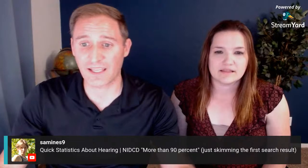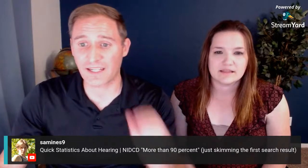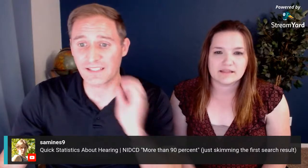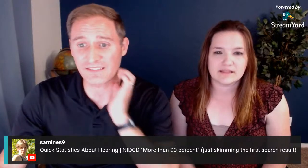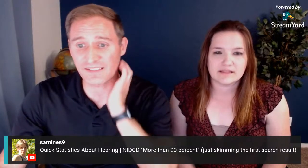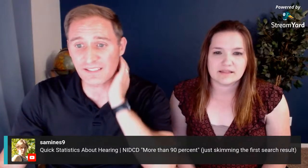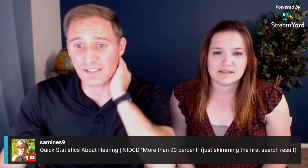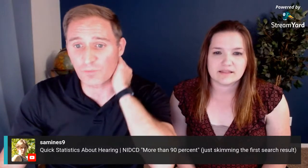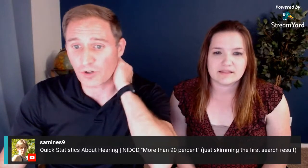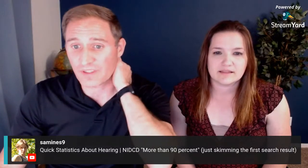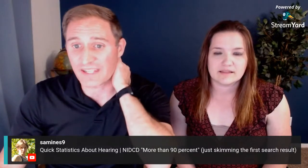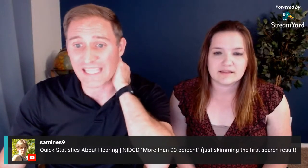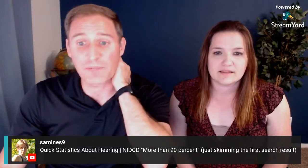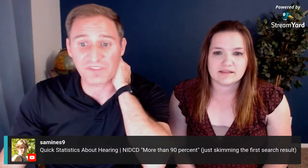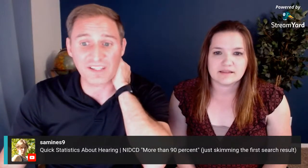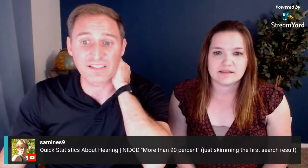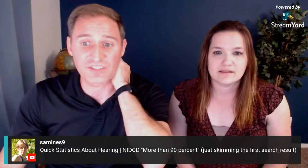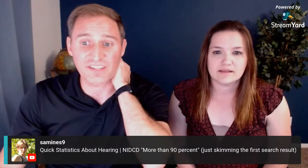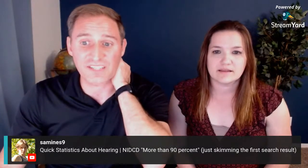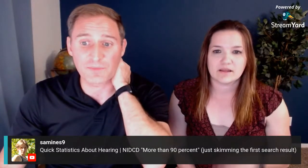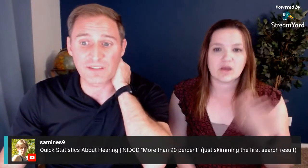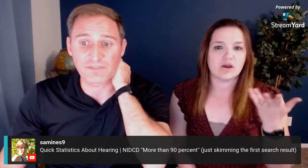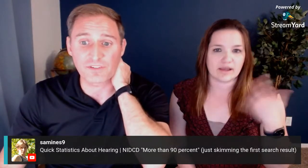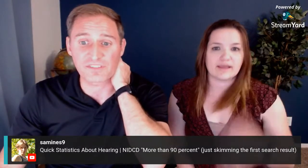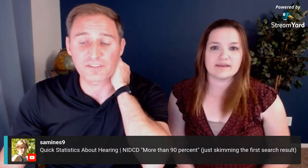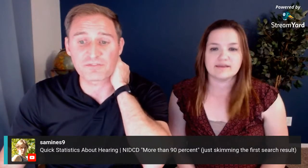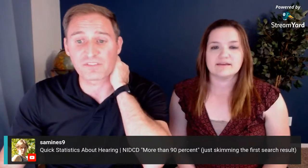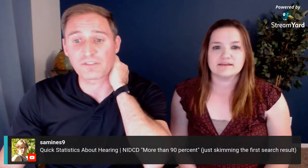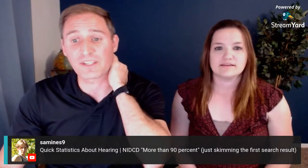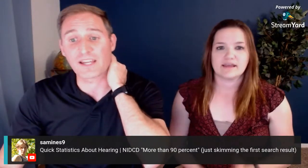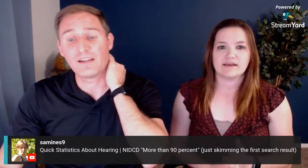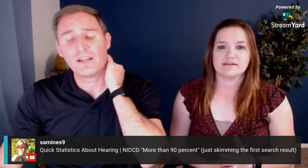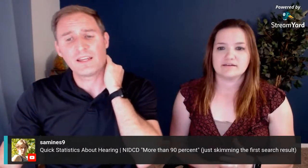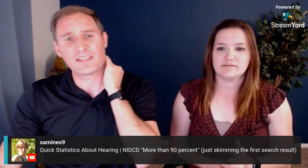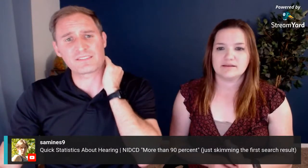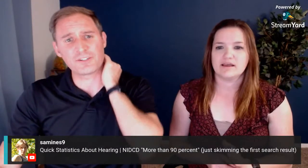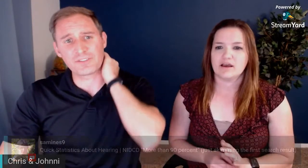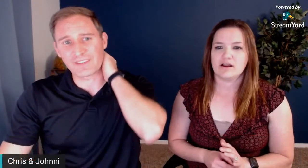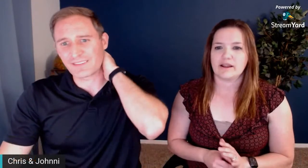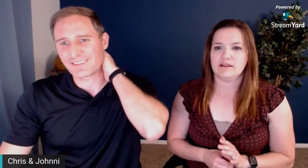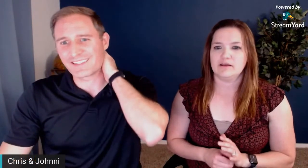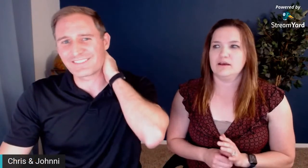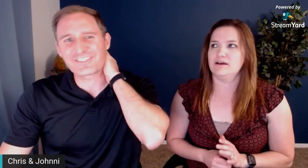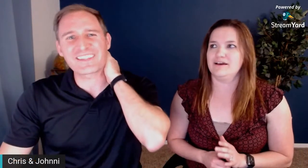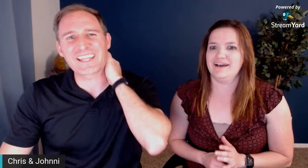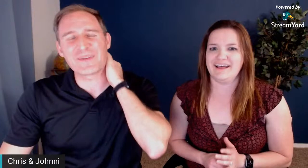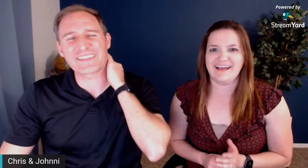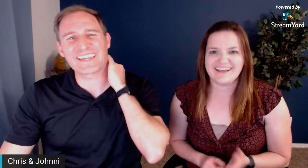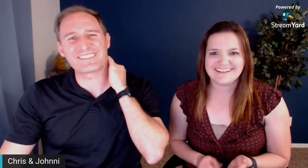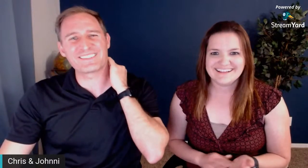nidcd more than 90 just giving the first search result yeah and so the tricky thing about that is